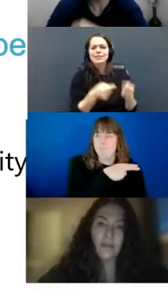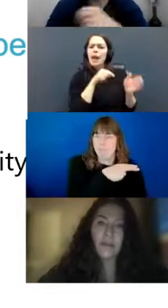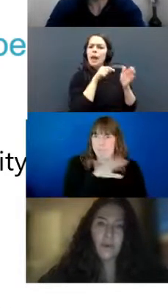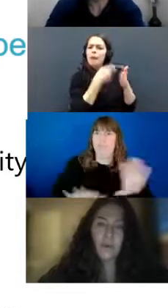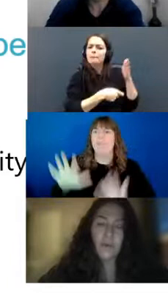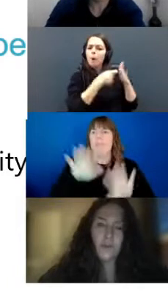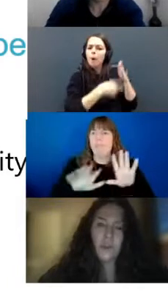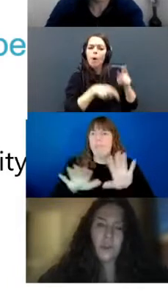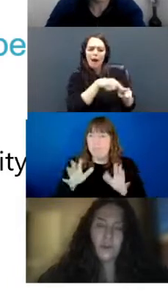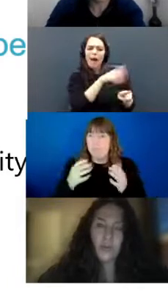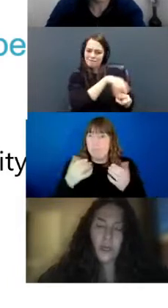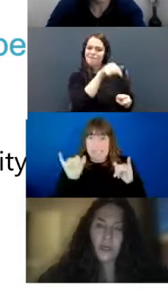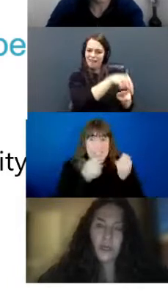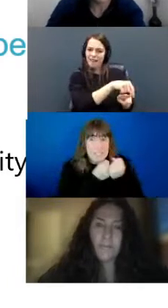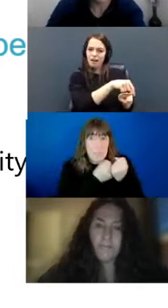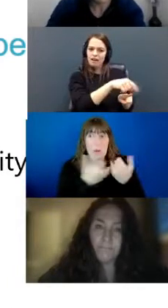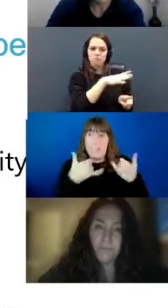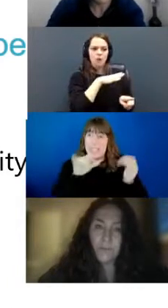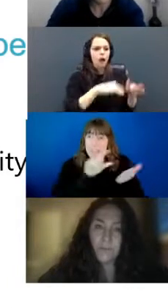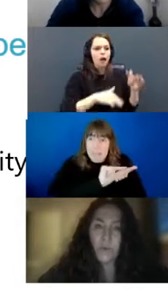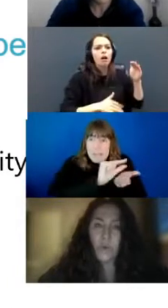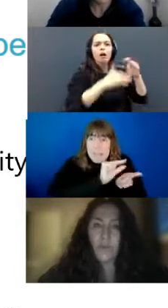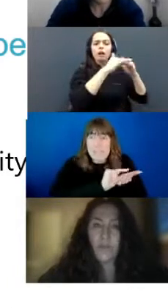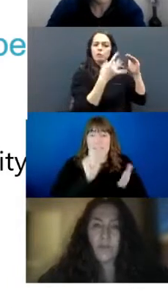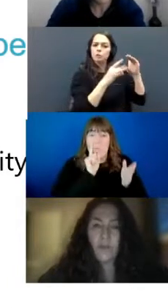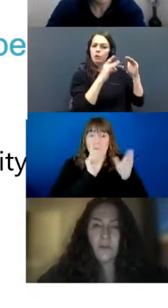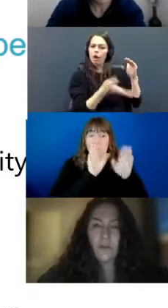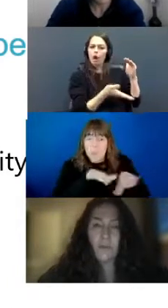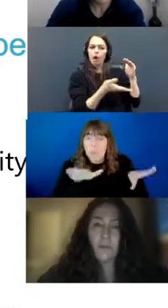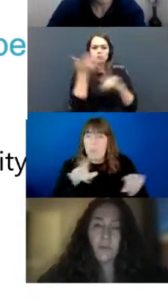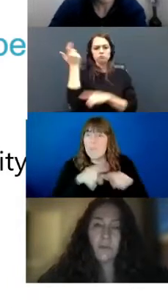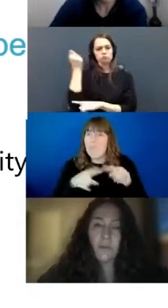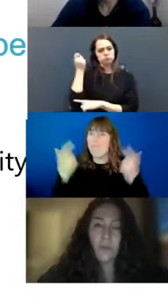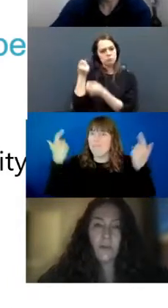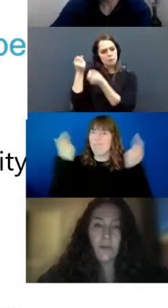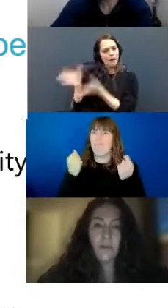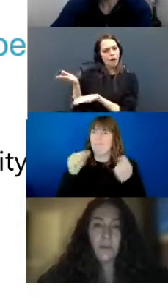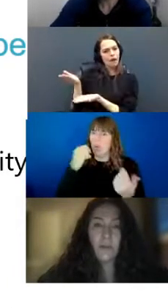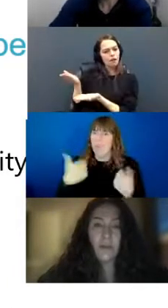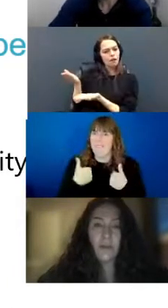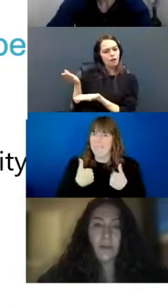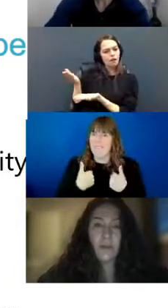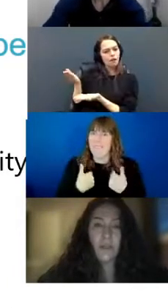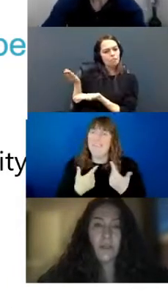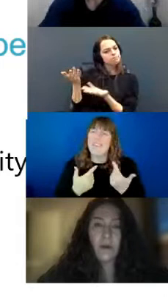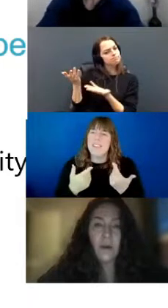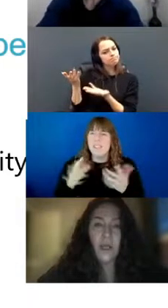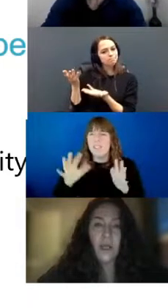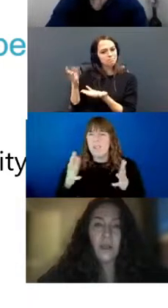supporting those children so then they they're they're really supporting the family on